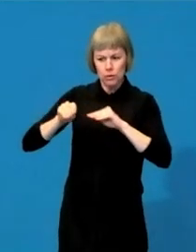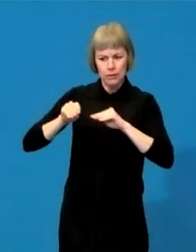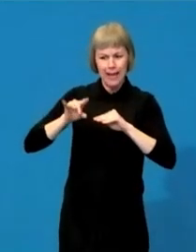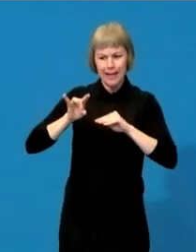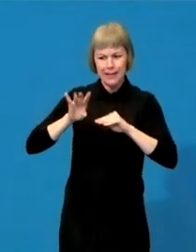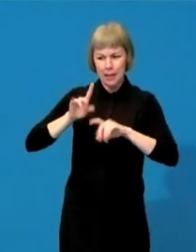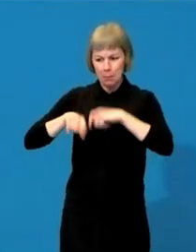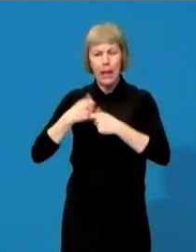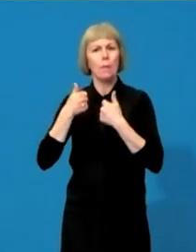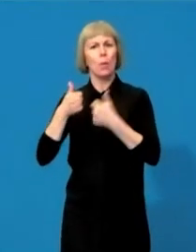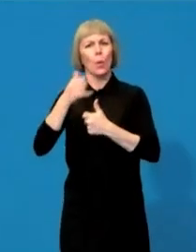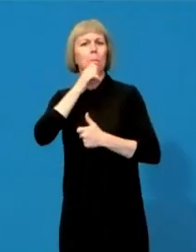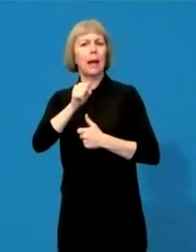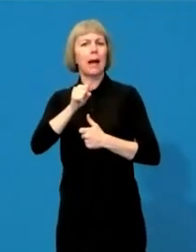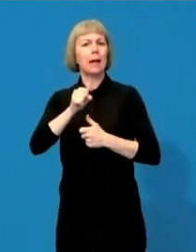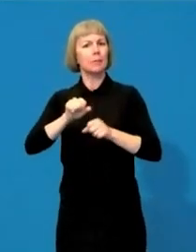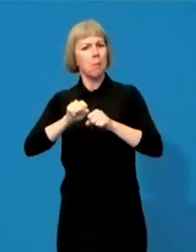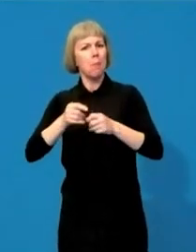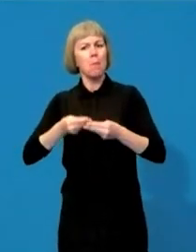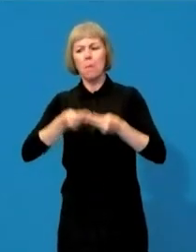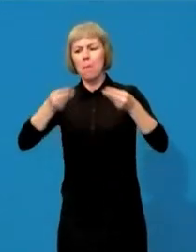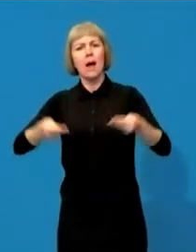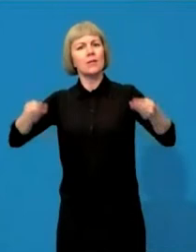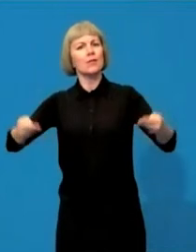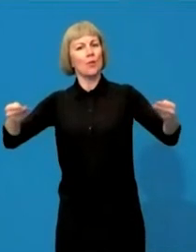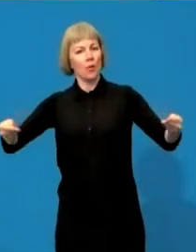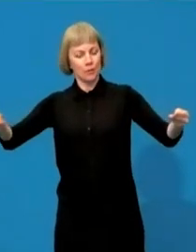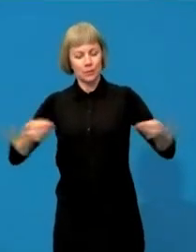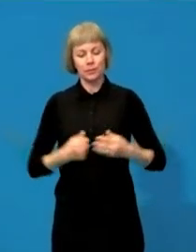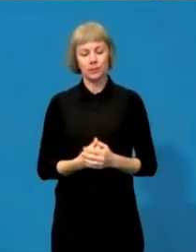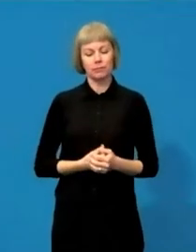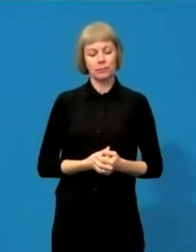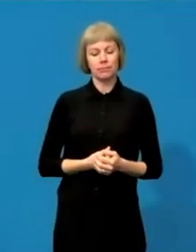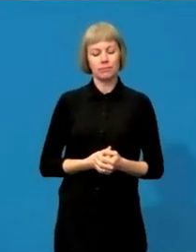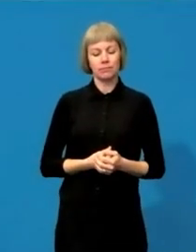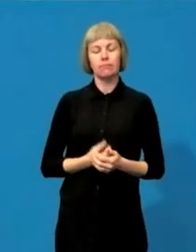people out there, you know. MS TARRAGO: In the meantime, you've had some help from your